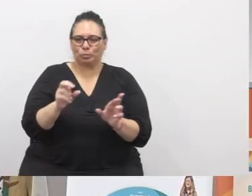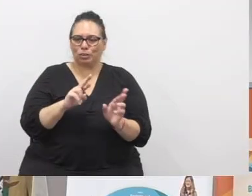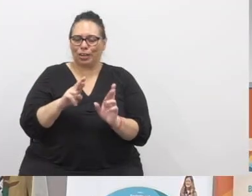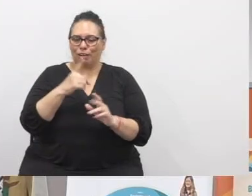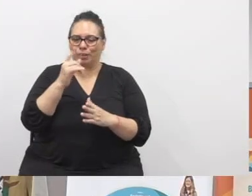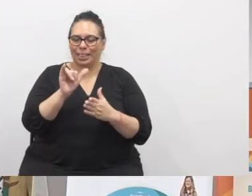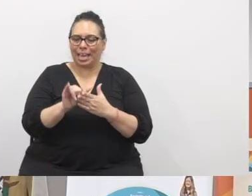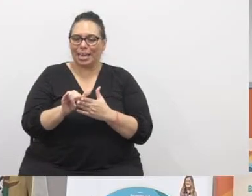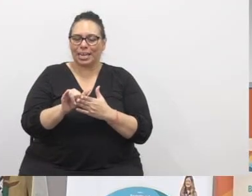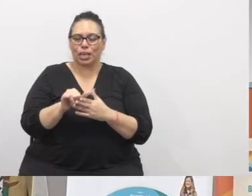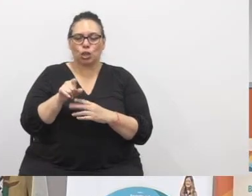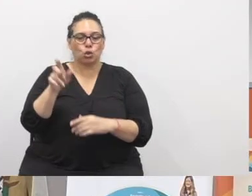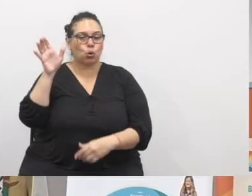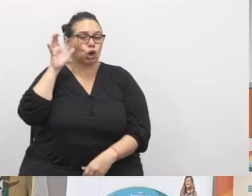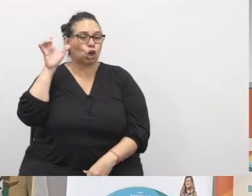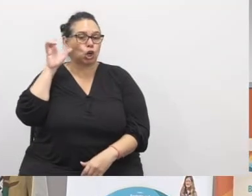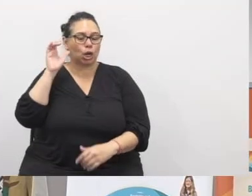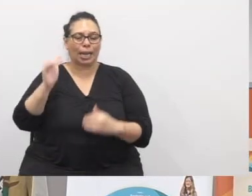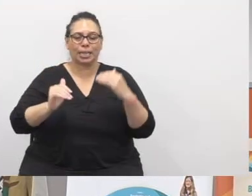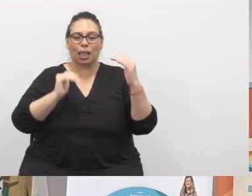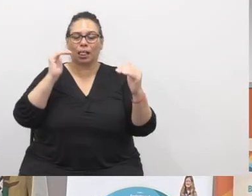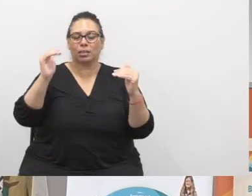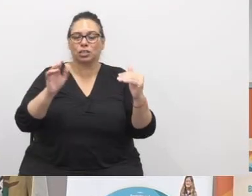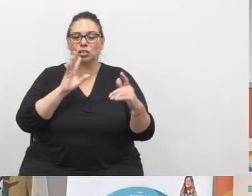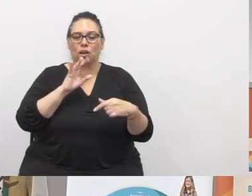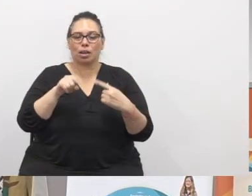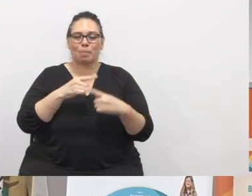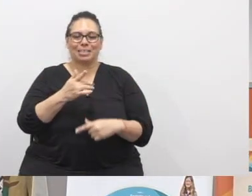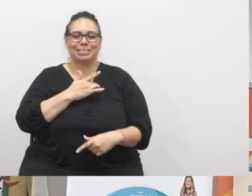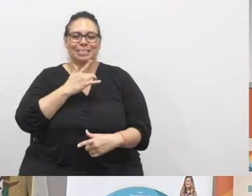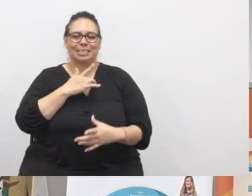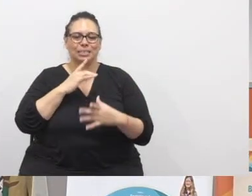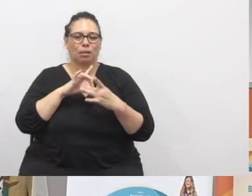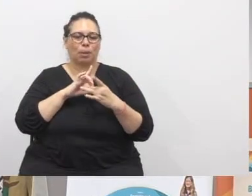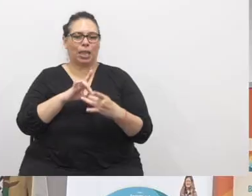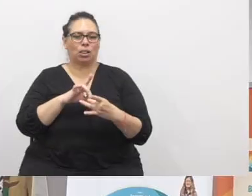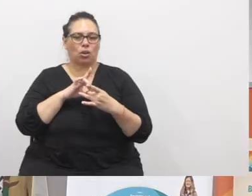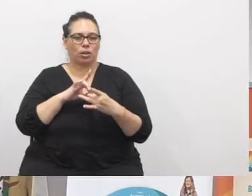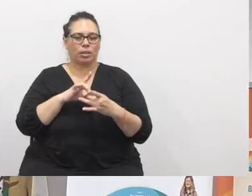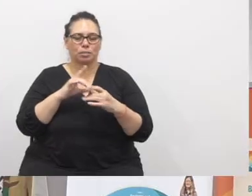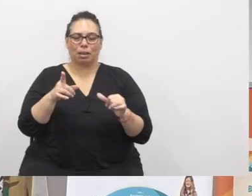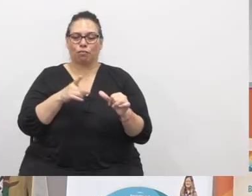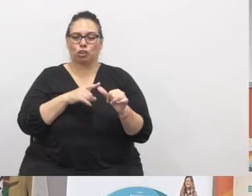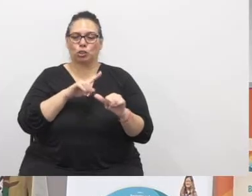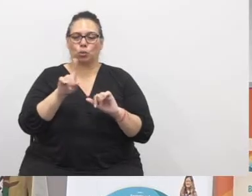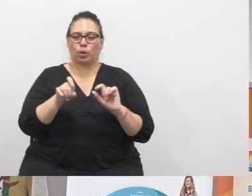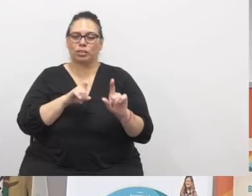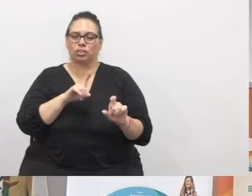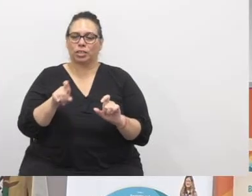But you heard adults start to talk about sense of belonging. And so my first question for you is just to reflect